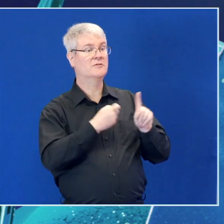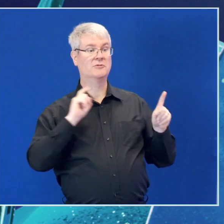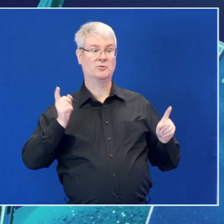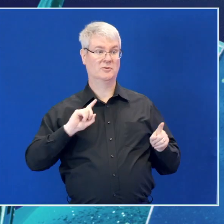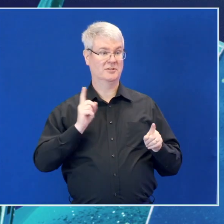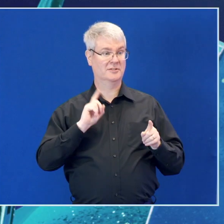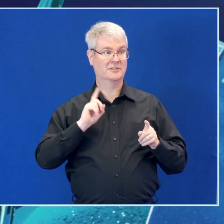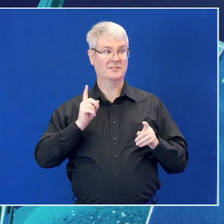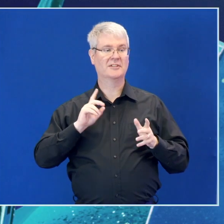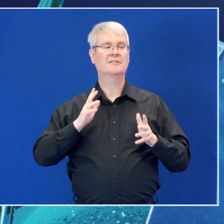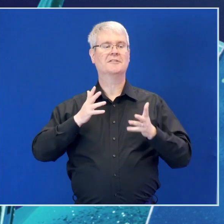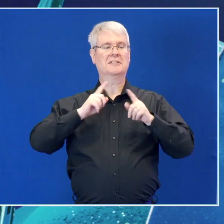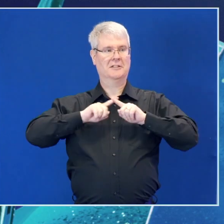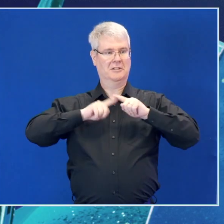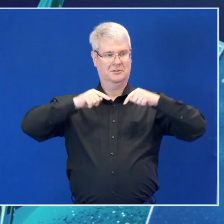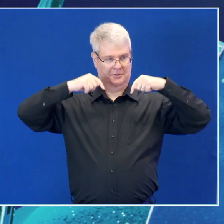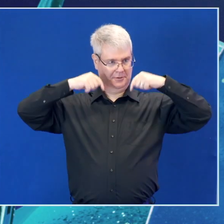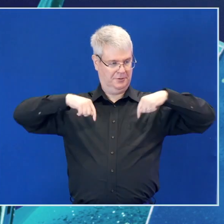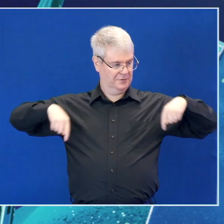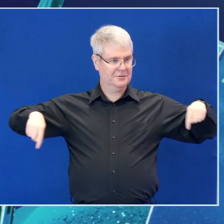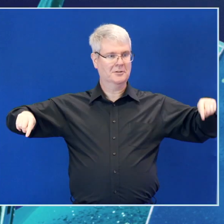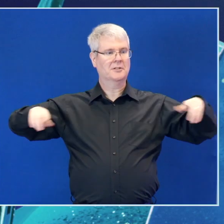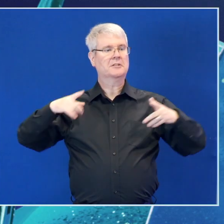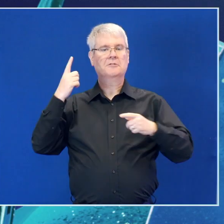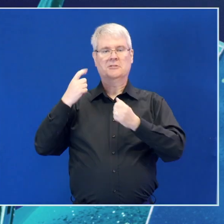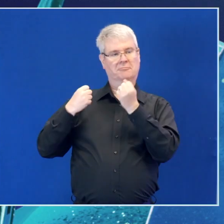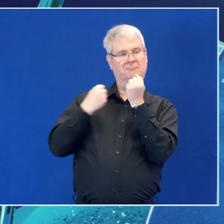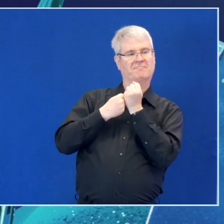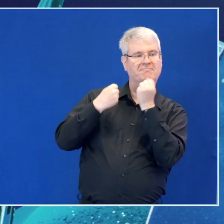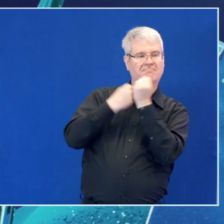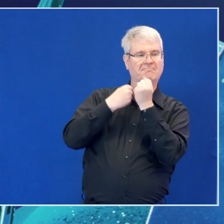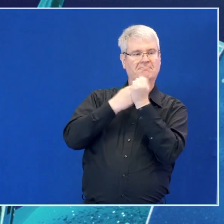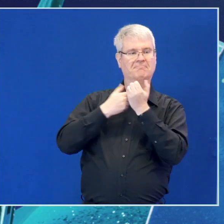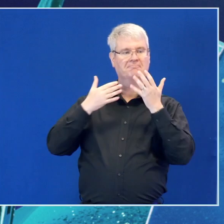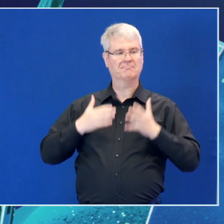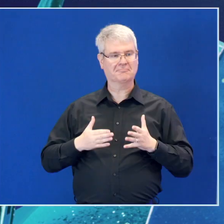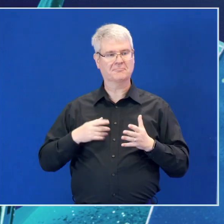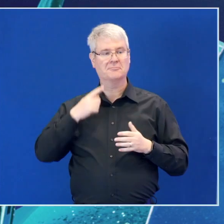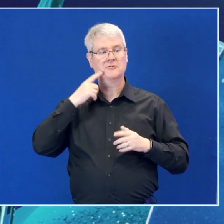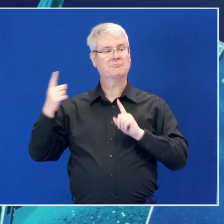The employees would come up, and Christian is sitting up here with Salesforce, all the time.